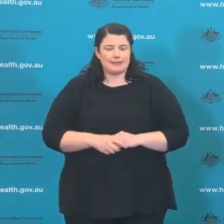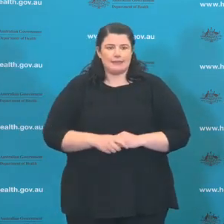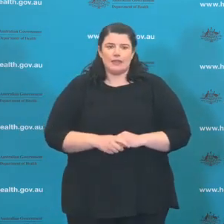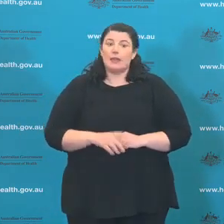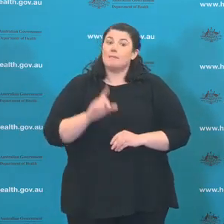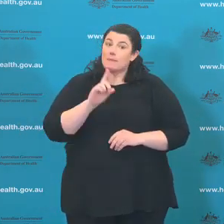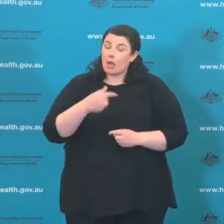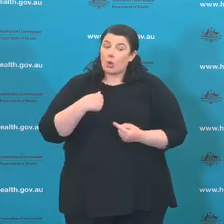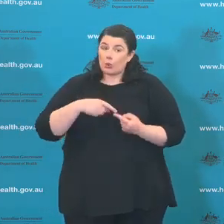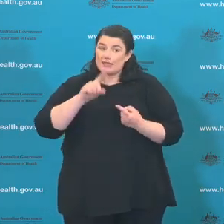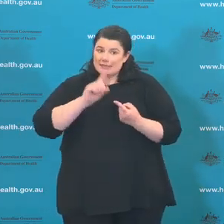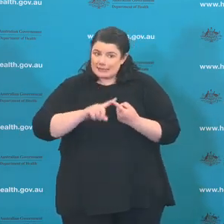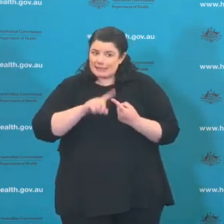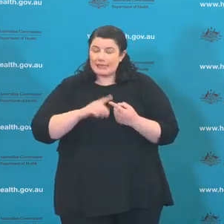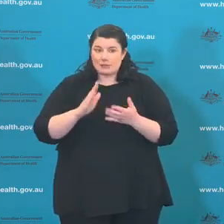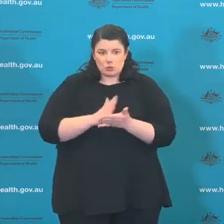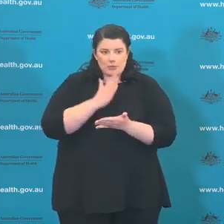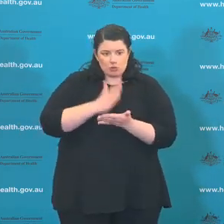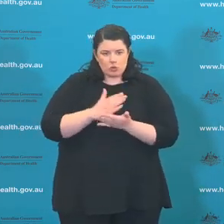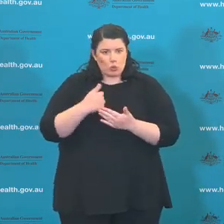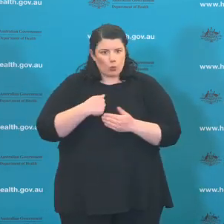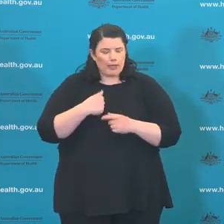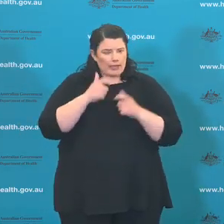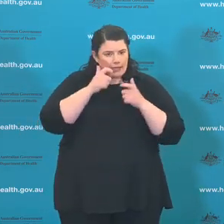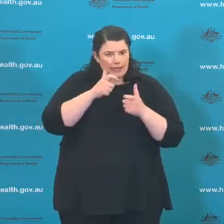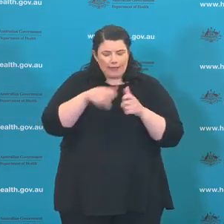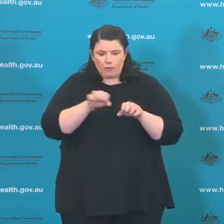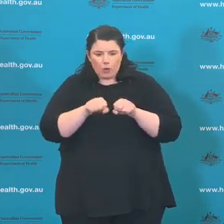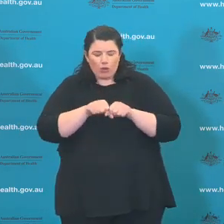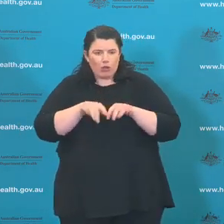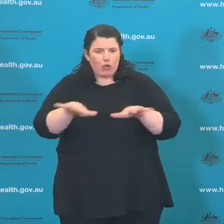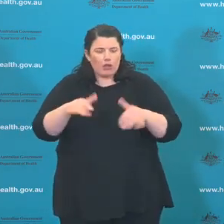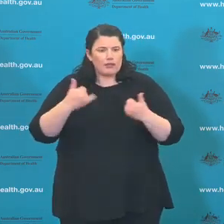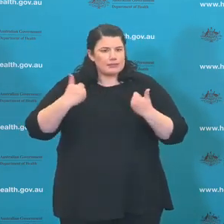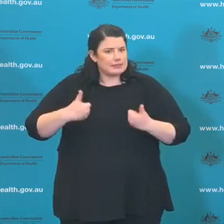to prevent the spread across Australia. So, we need to continue to do those